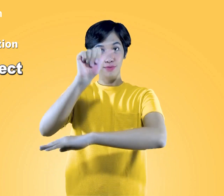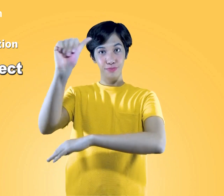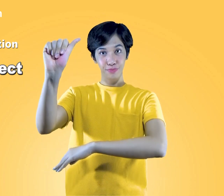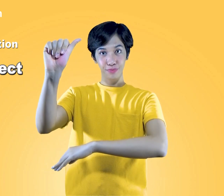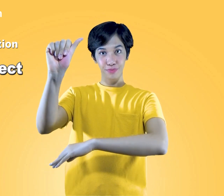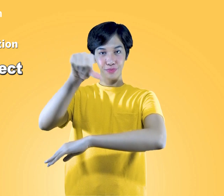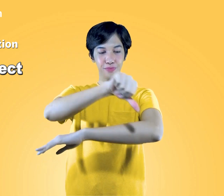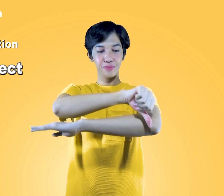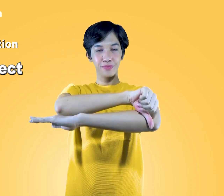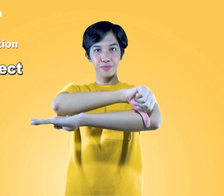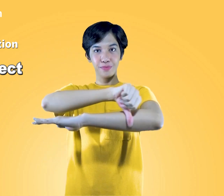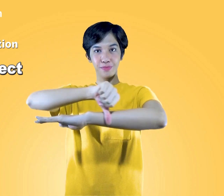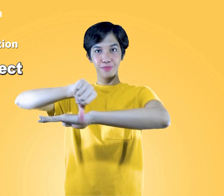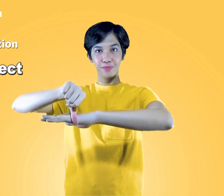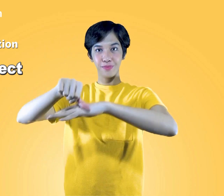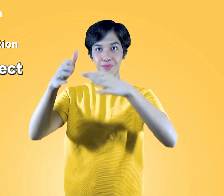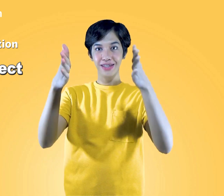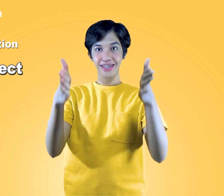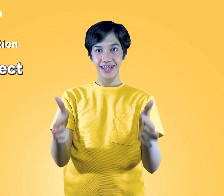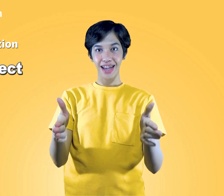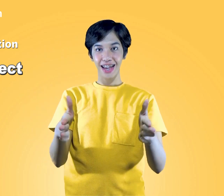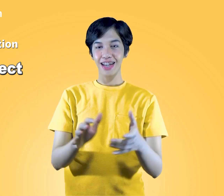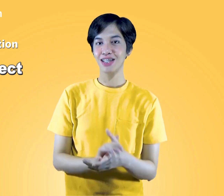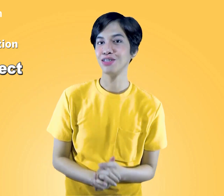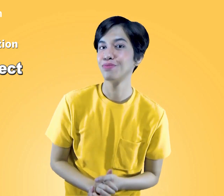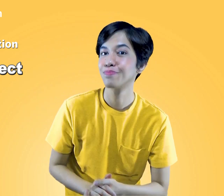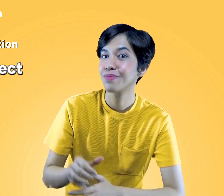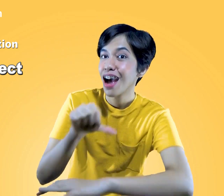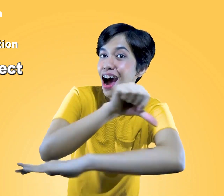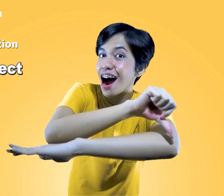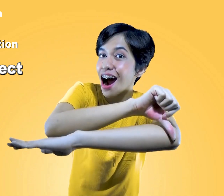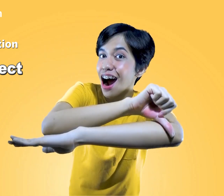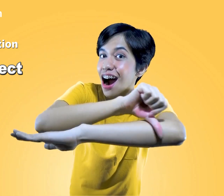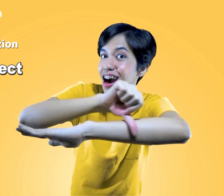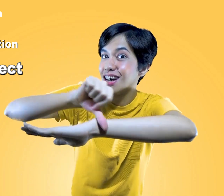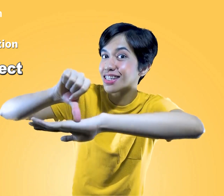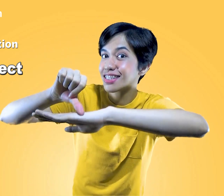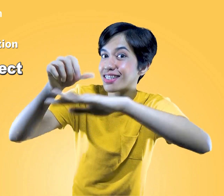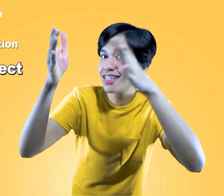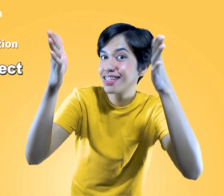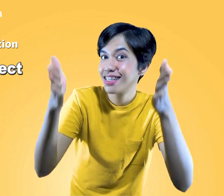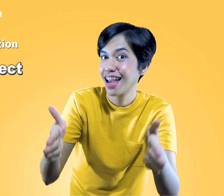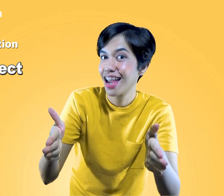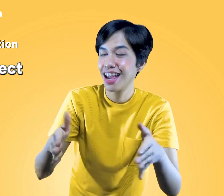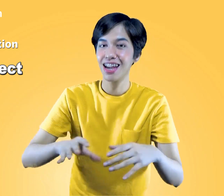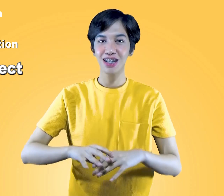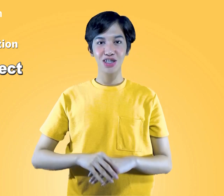Architect